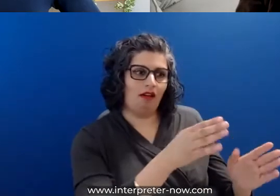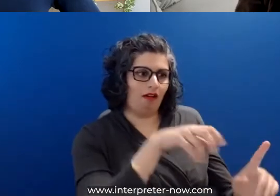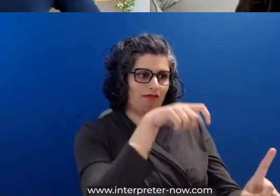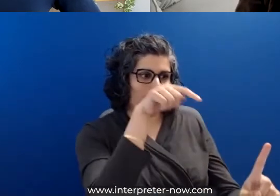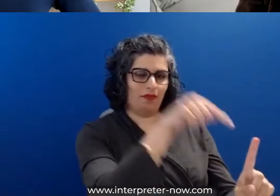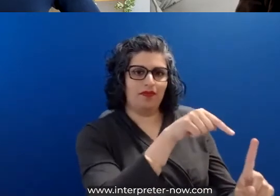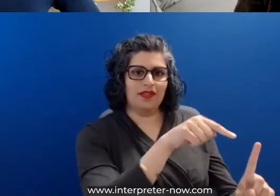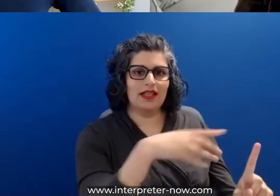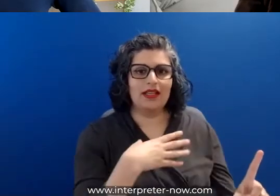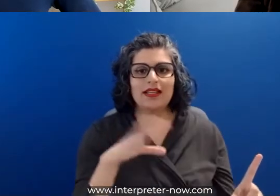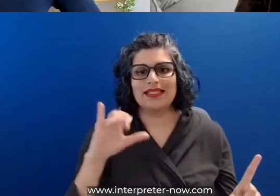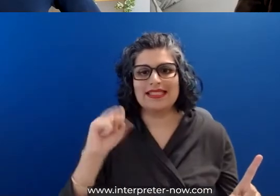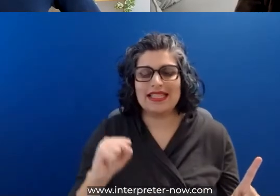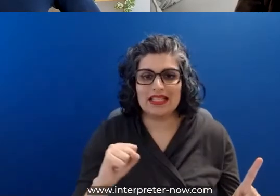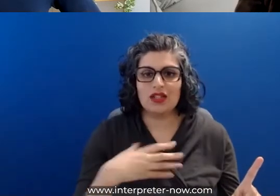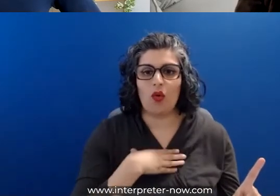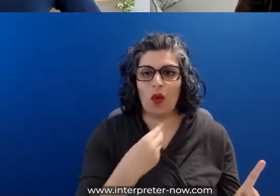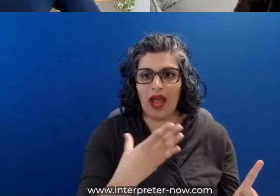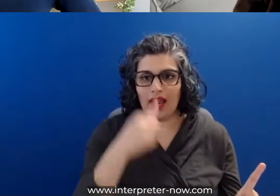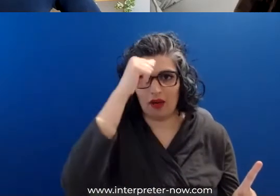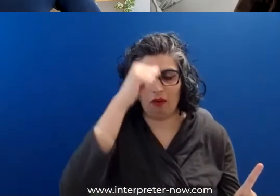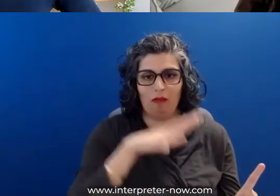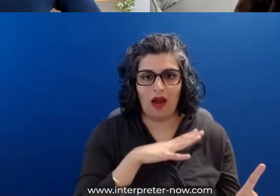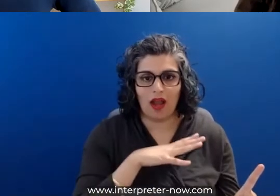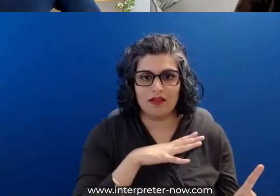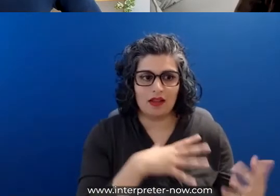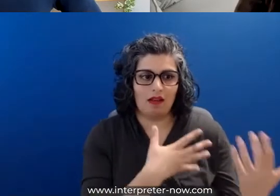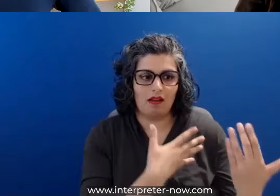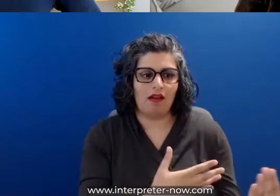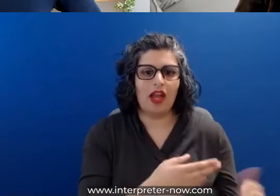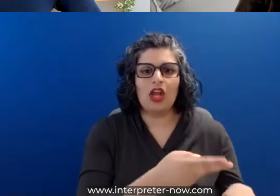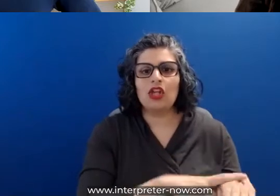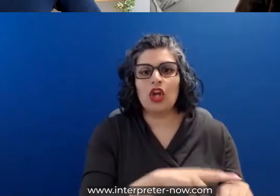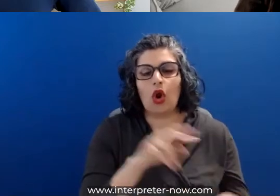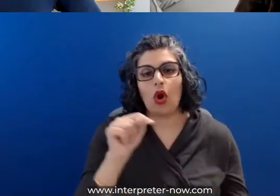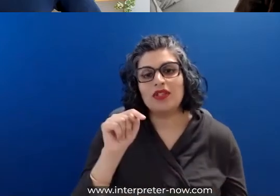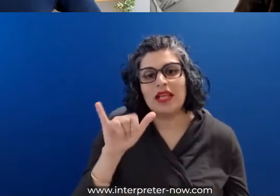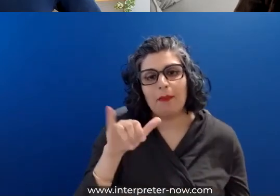masculine-presenting, able-bodied, neurotypical person, and that all others should have the